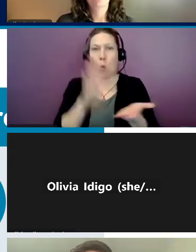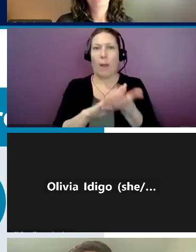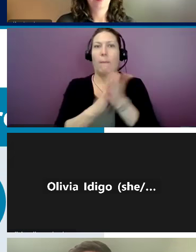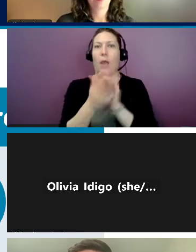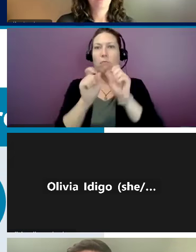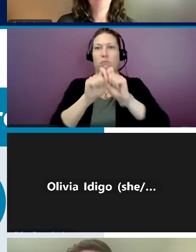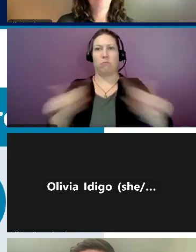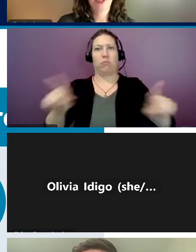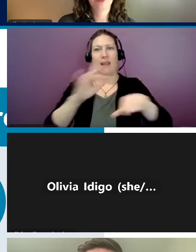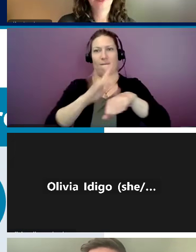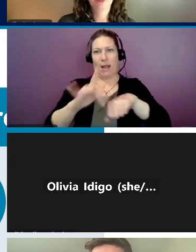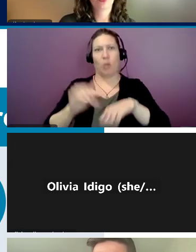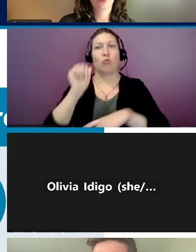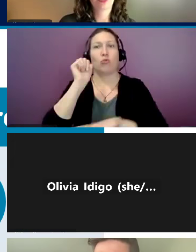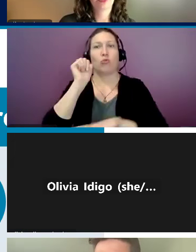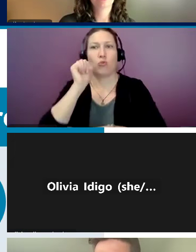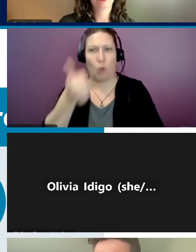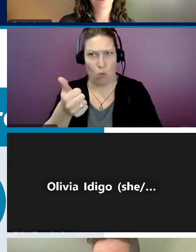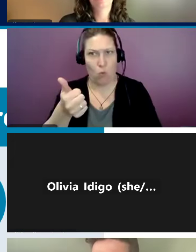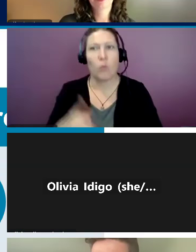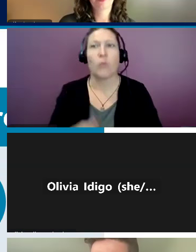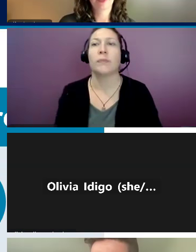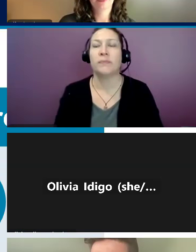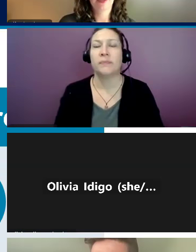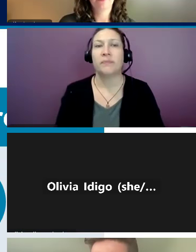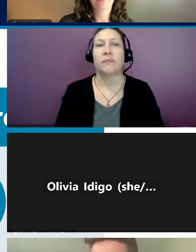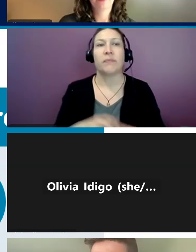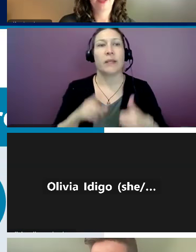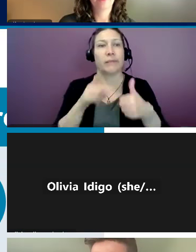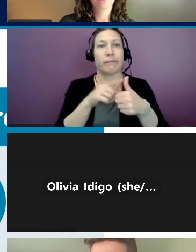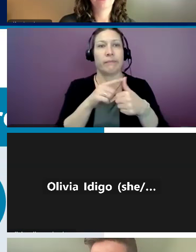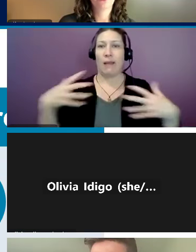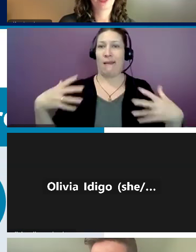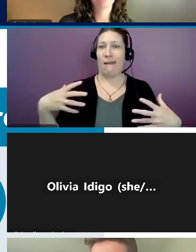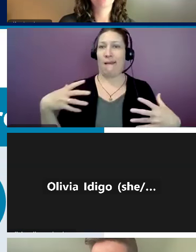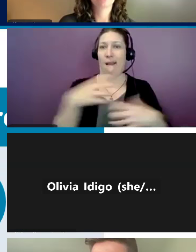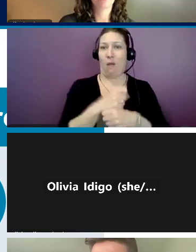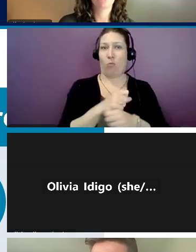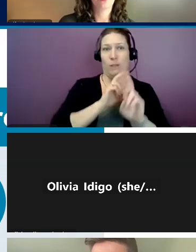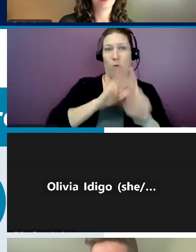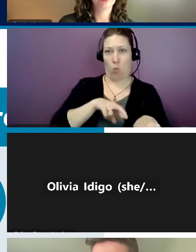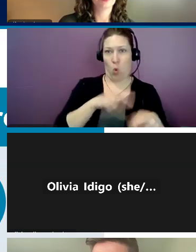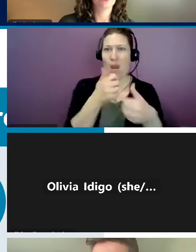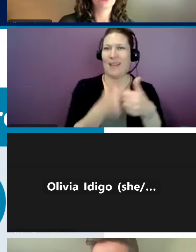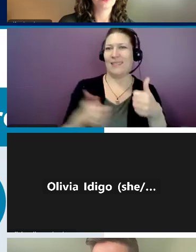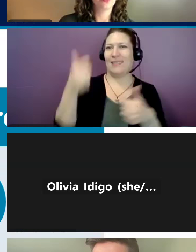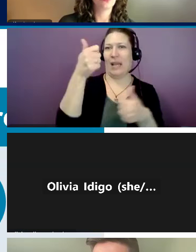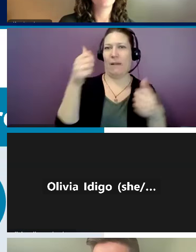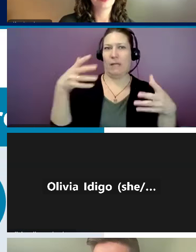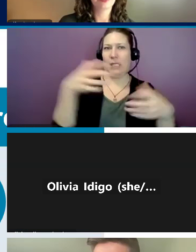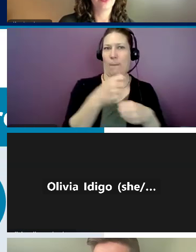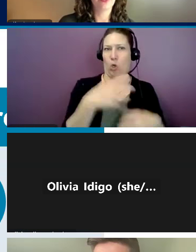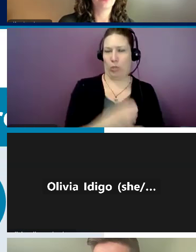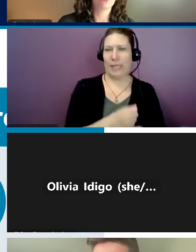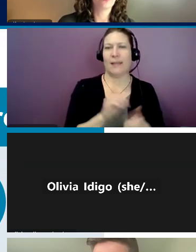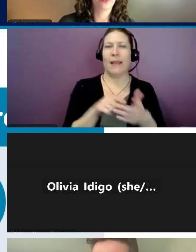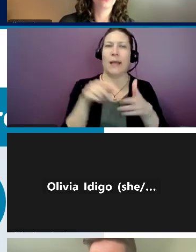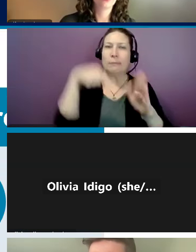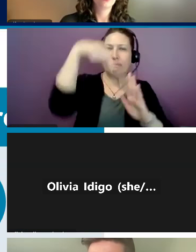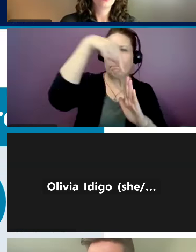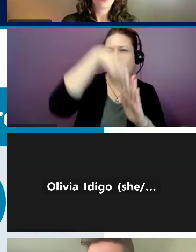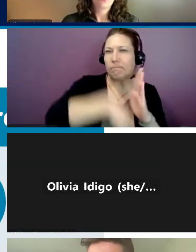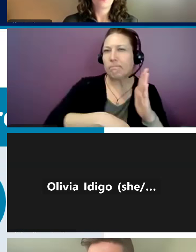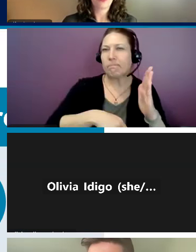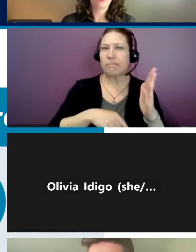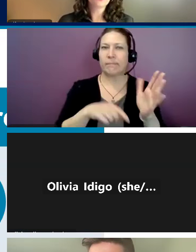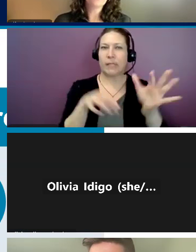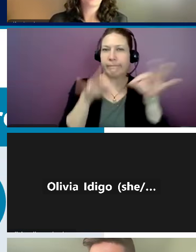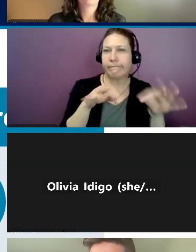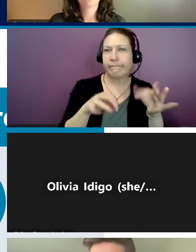We have a comprehensive report and executive summary that describes the study findings and goes into a lot of detail about what we found,